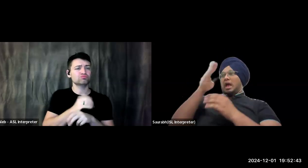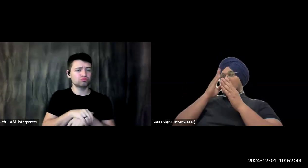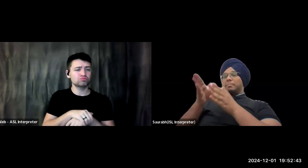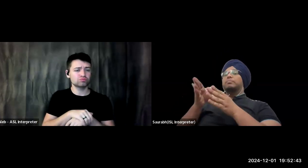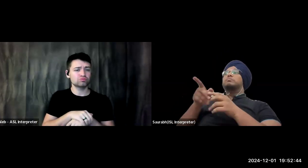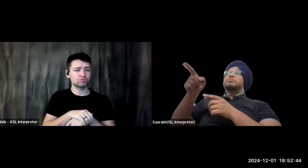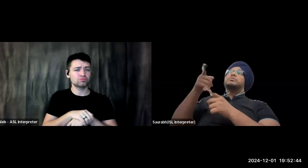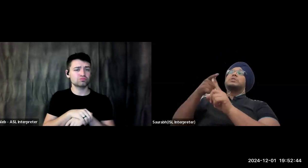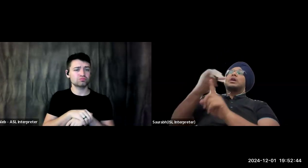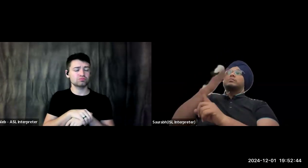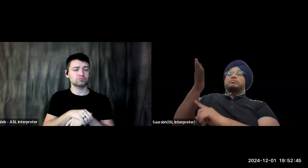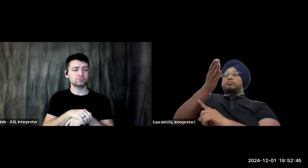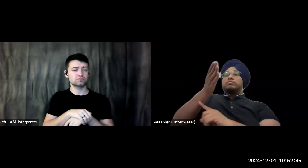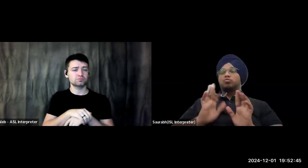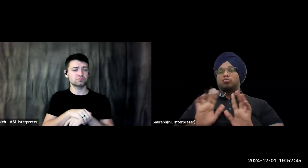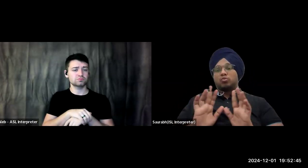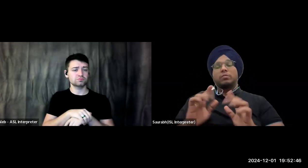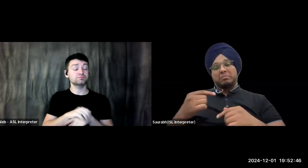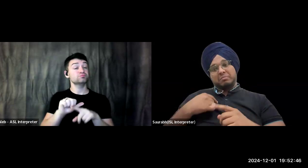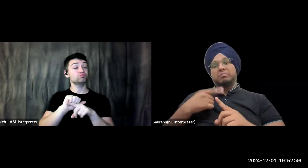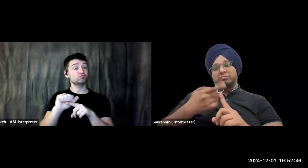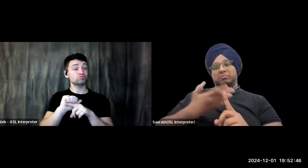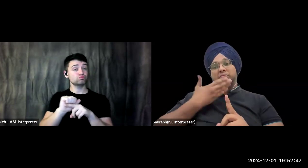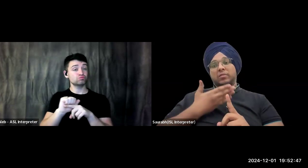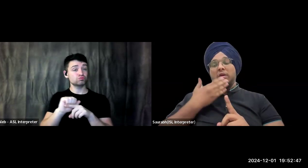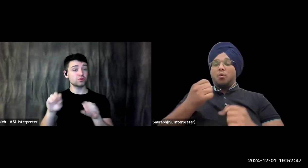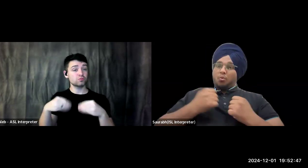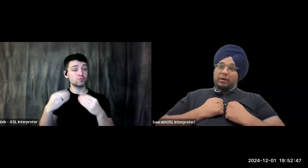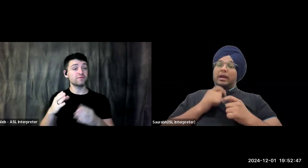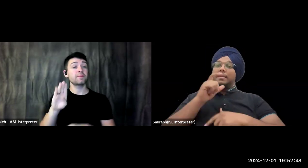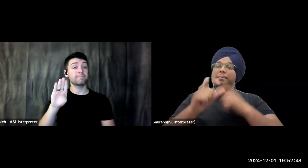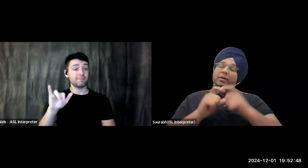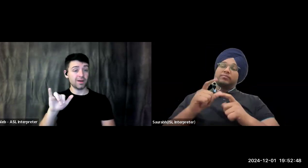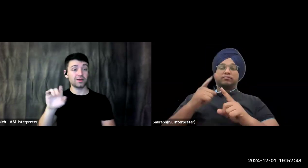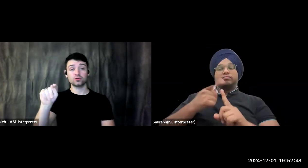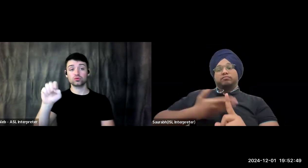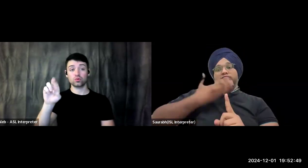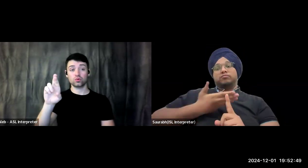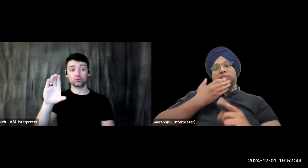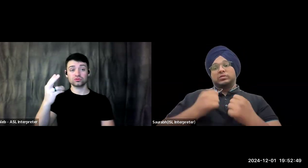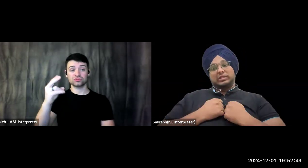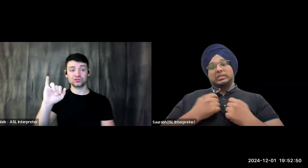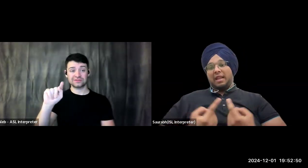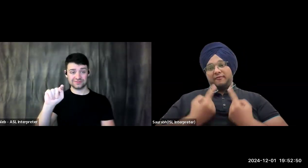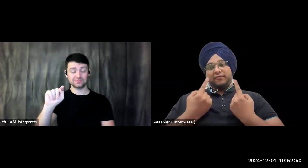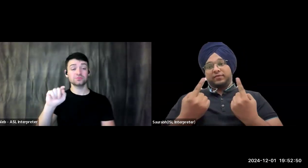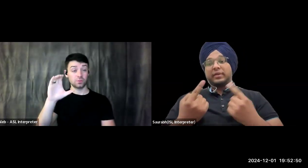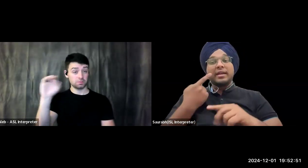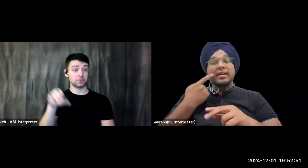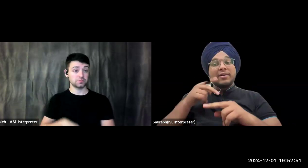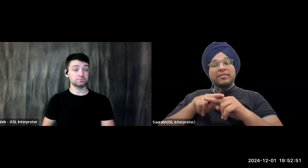Okay, the training is provided by Torchit itself. Like if I'm approaching the uh